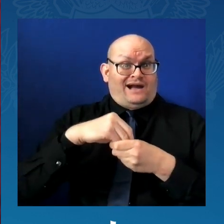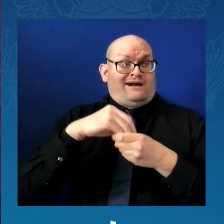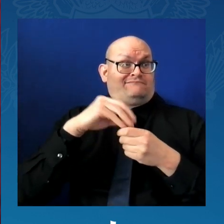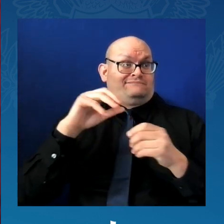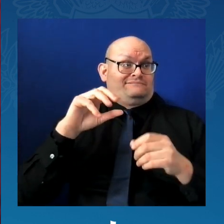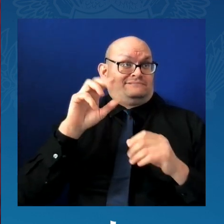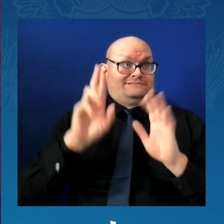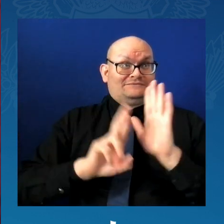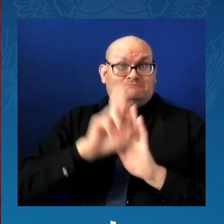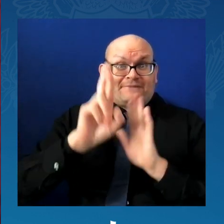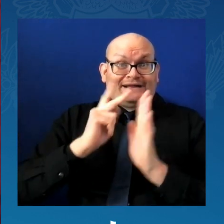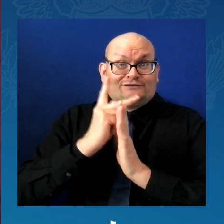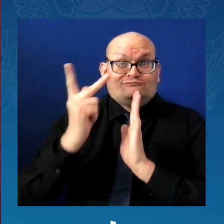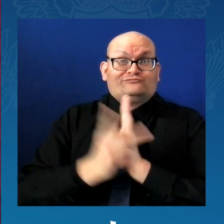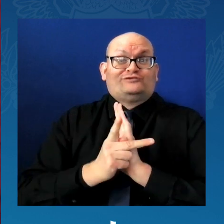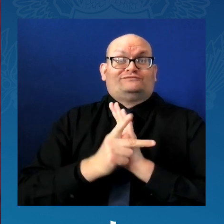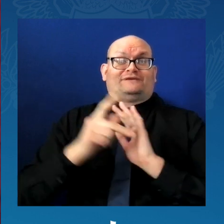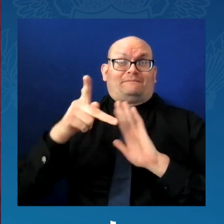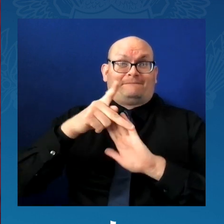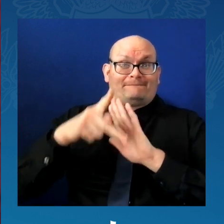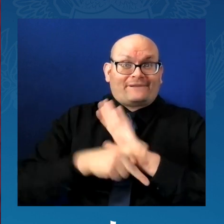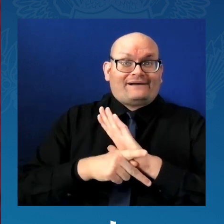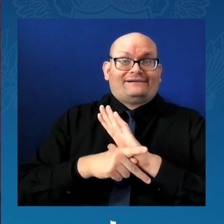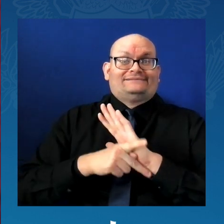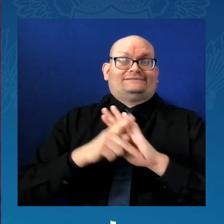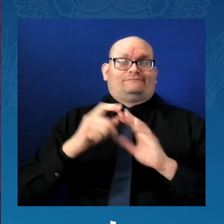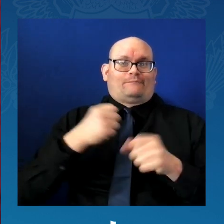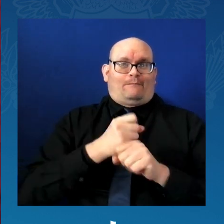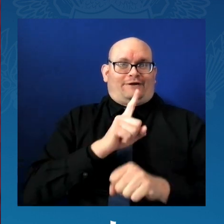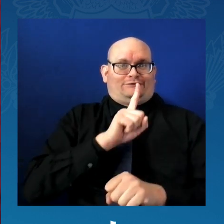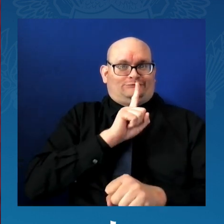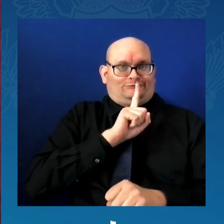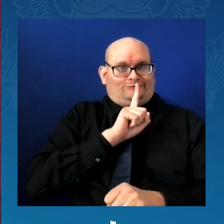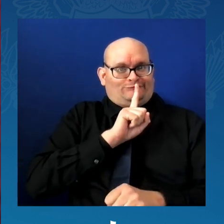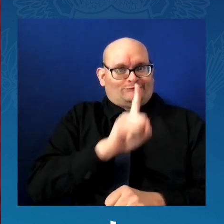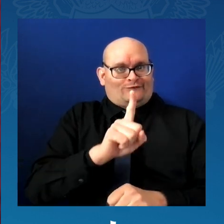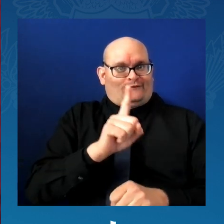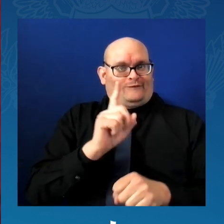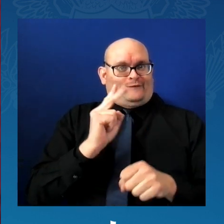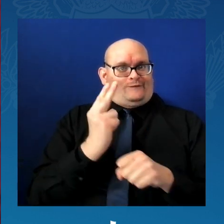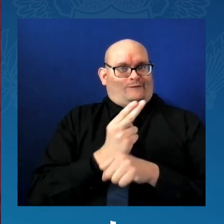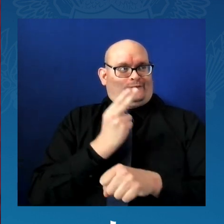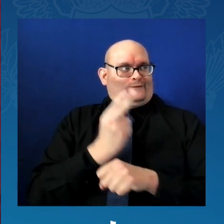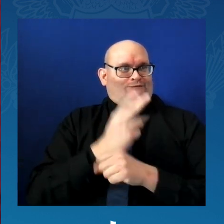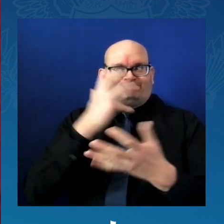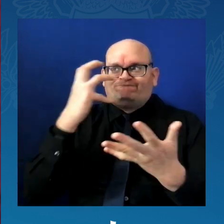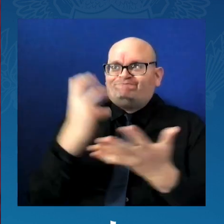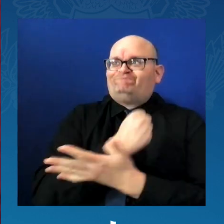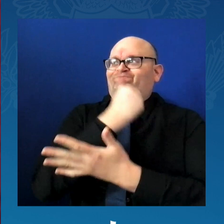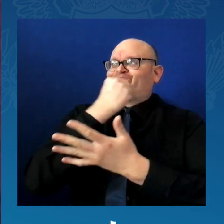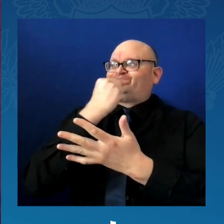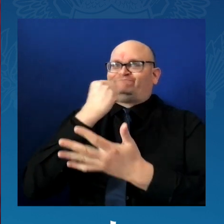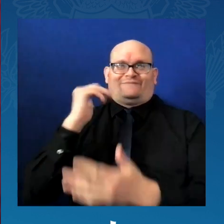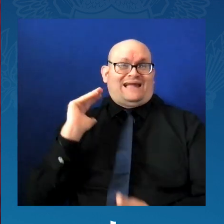that we are employing the United States most valuable asset its people, to solve the great challenges of our time.